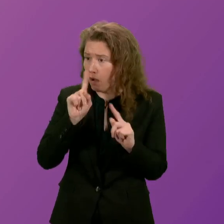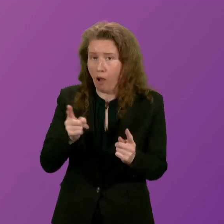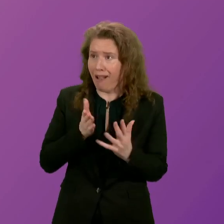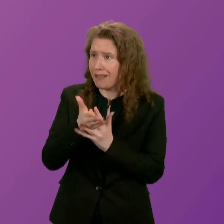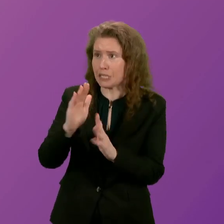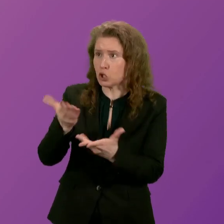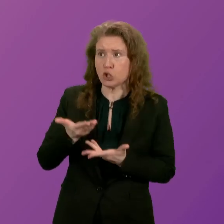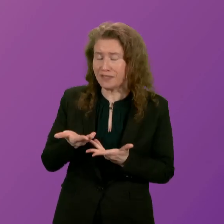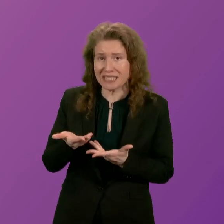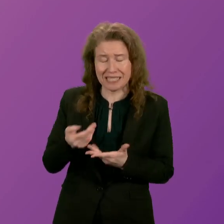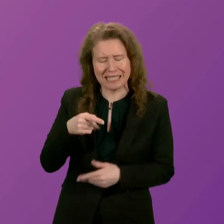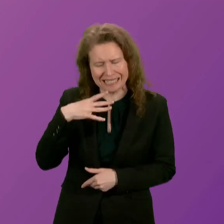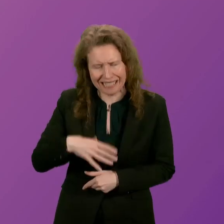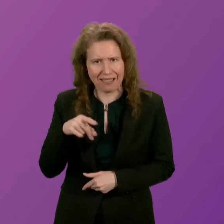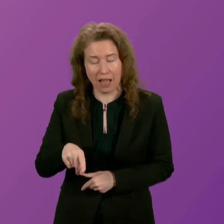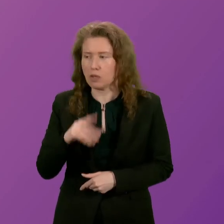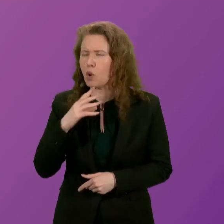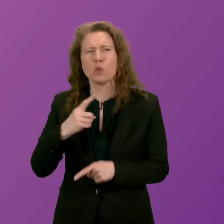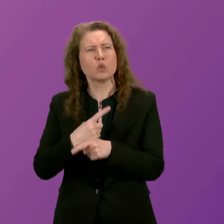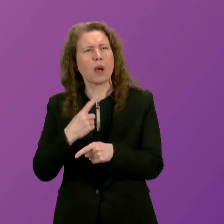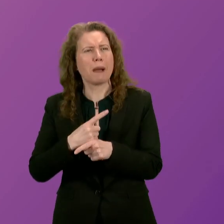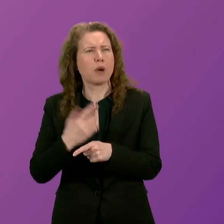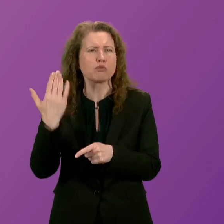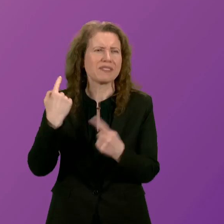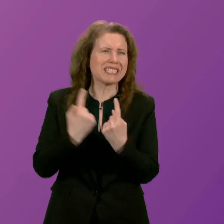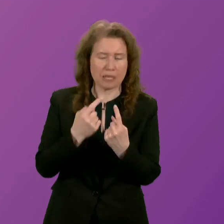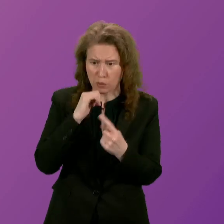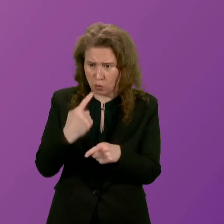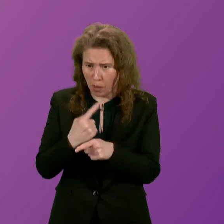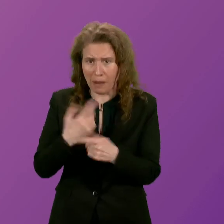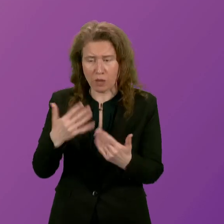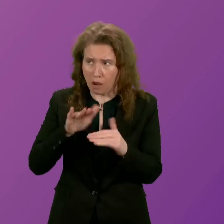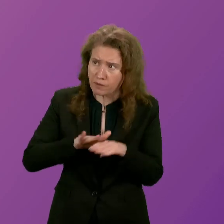they require. Rather than talk about previous measures, will he now be proactive in working